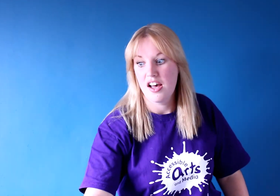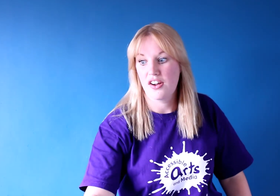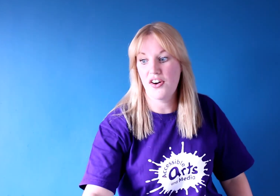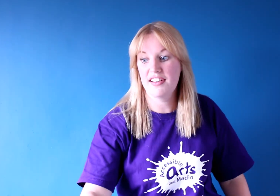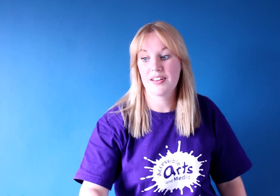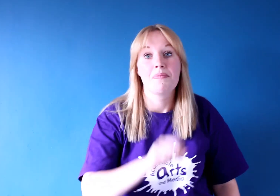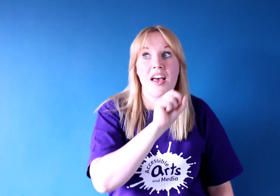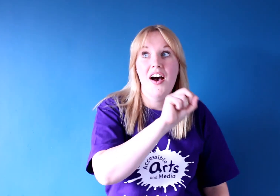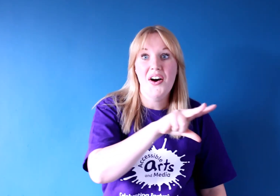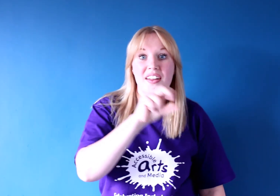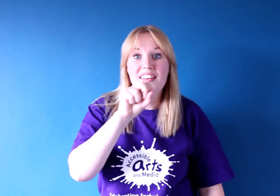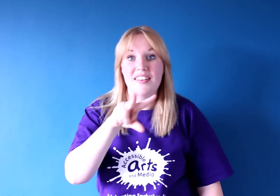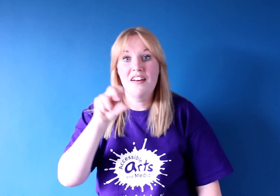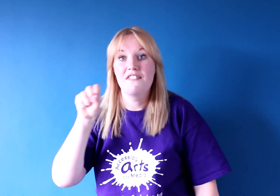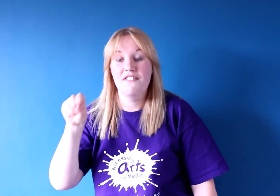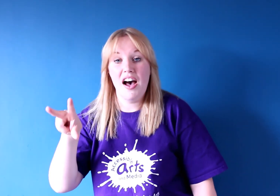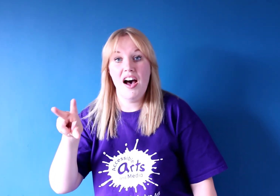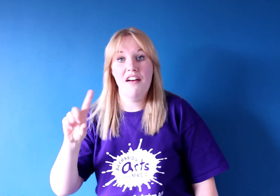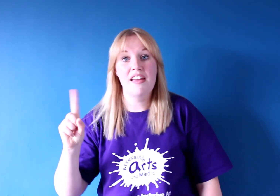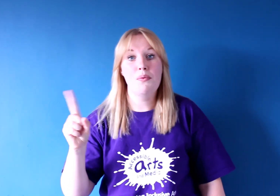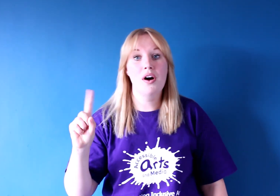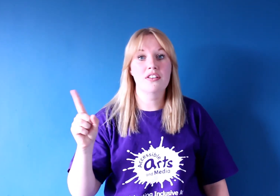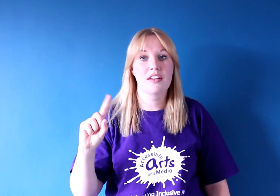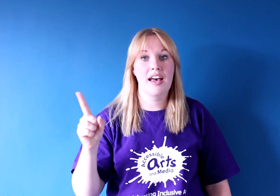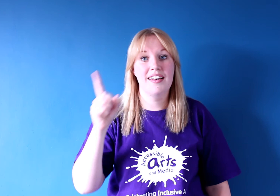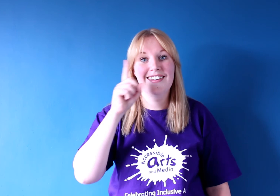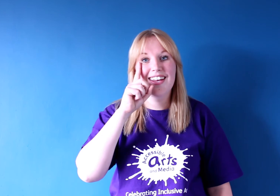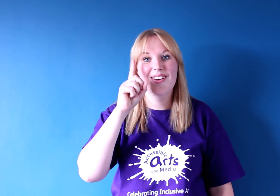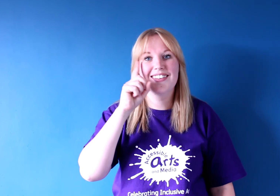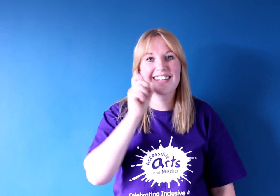Chorus. On safari, what can you see?